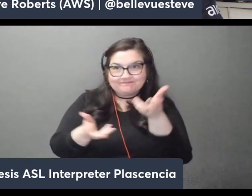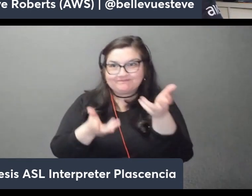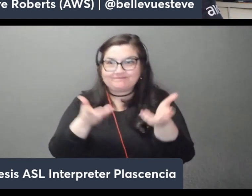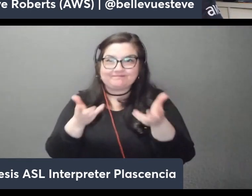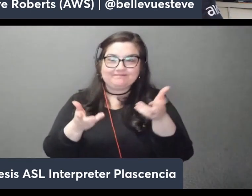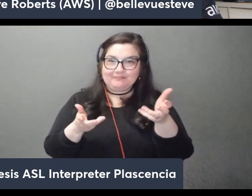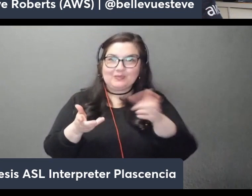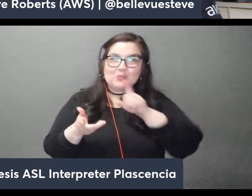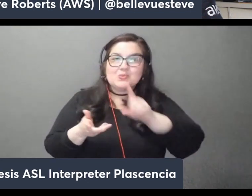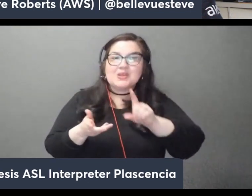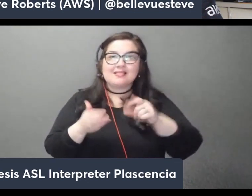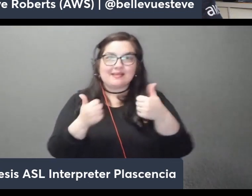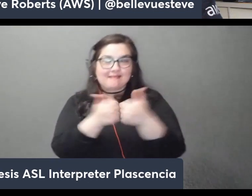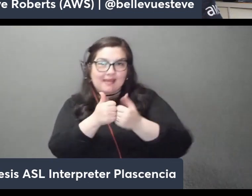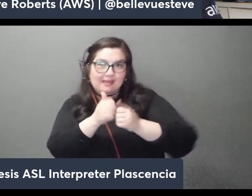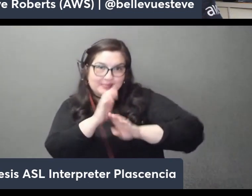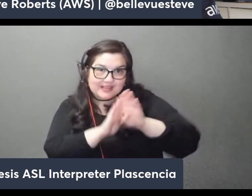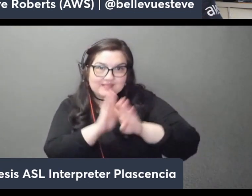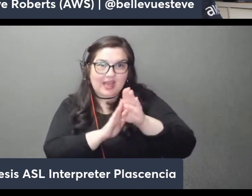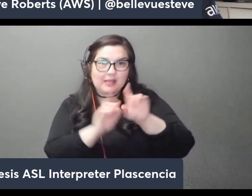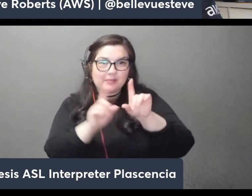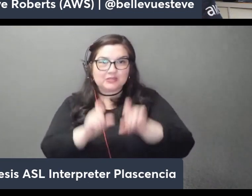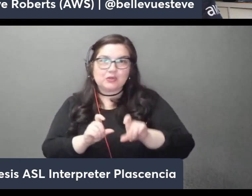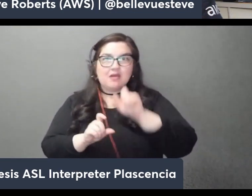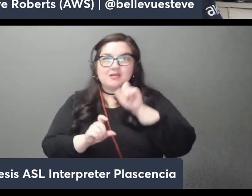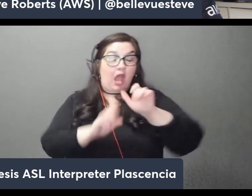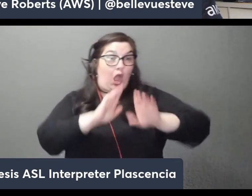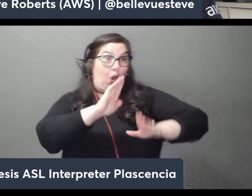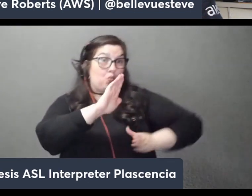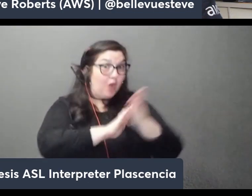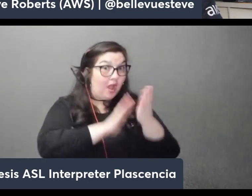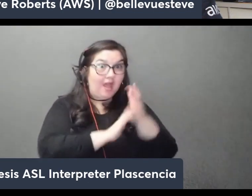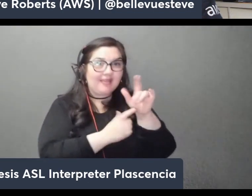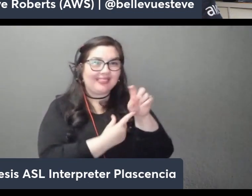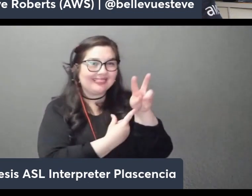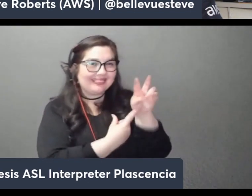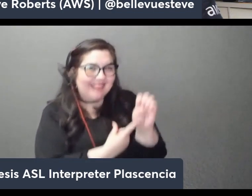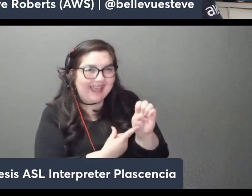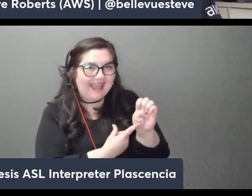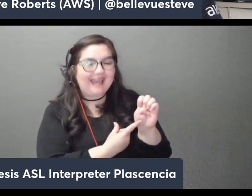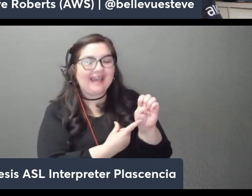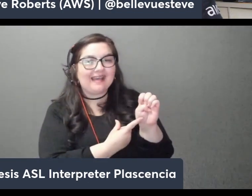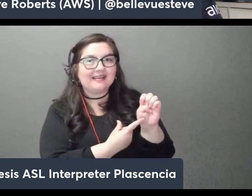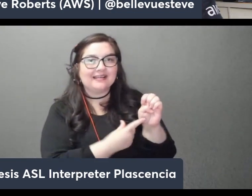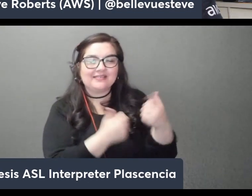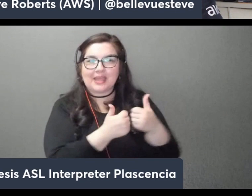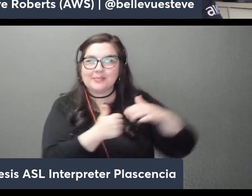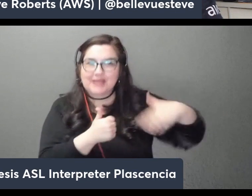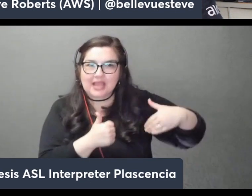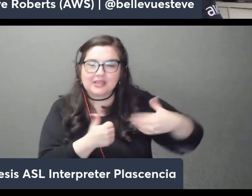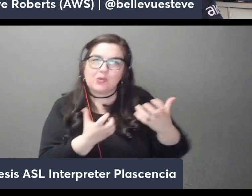develop a game and try it out but not actually run as a live game yet, and we're looking for feedback. We're looking for feedback to find out